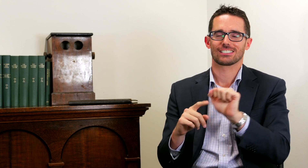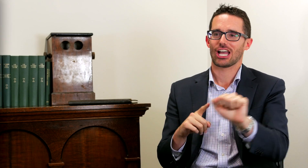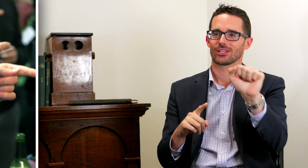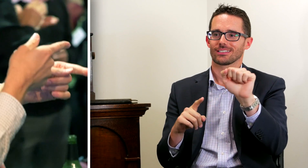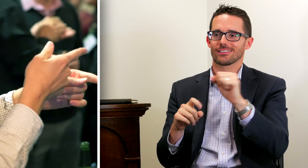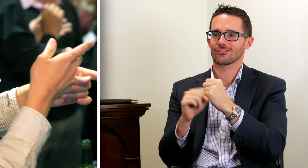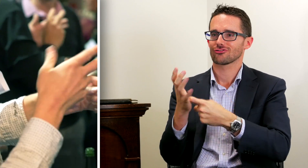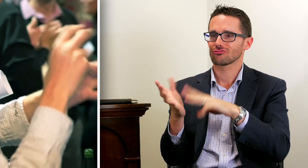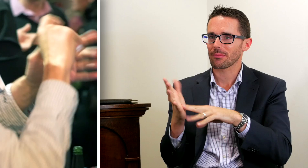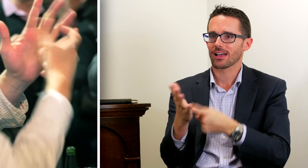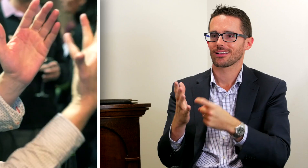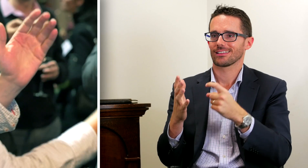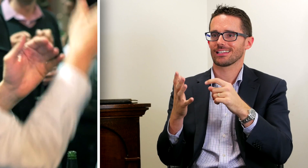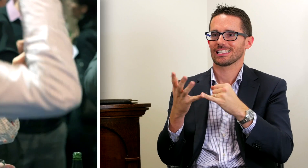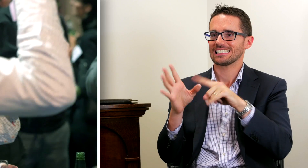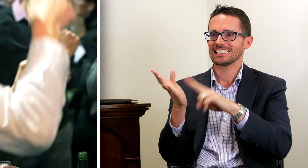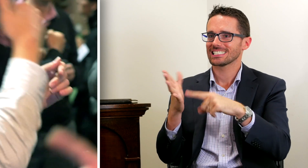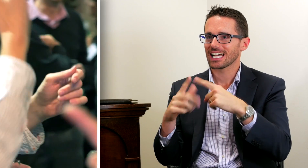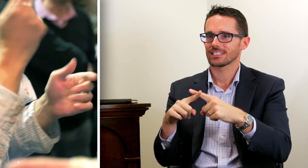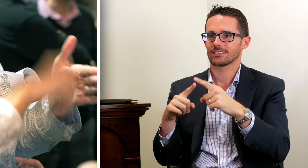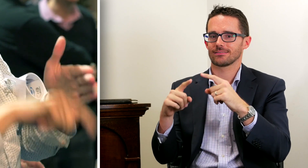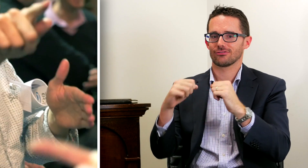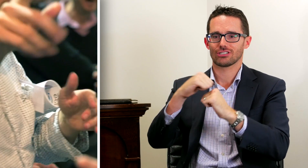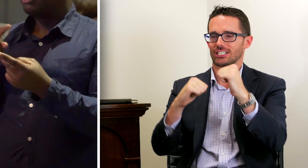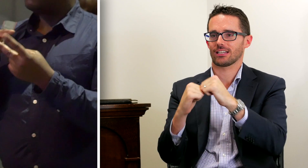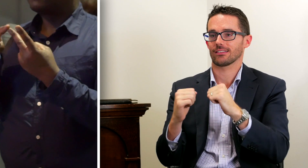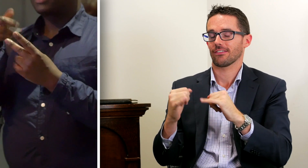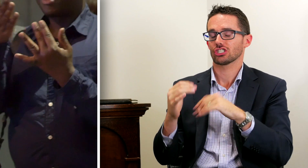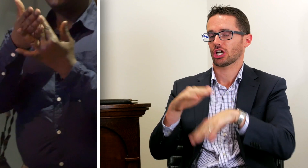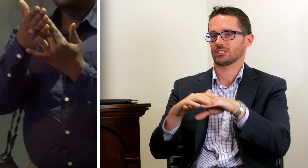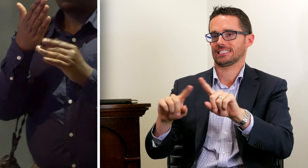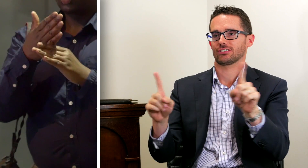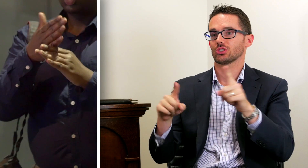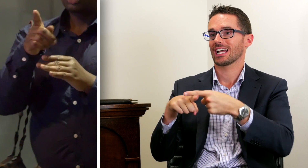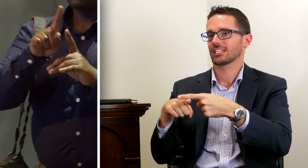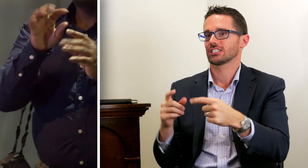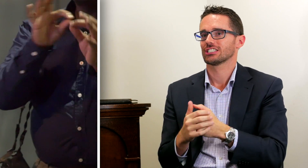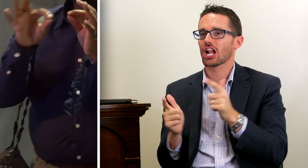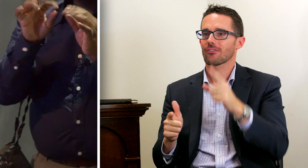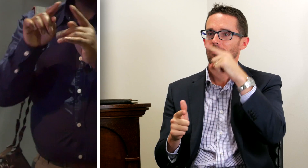It has it's own grammar, syntax, grammatical structure and it's completely different to English